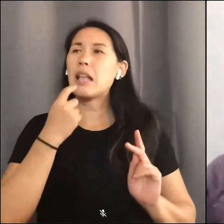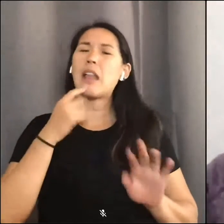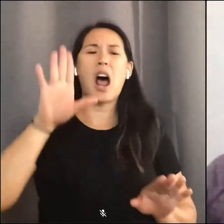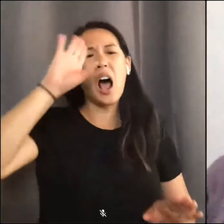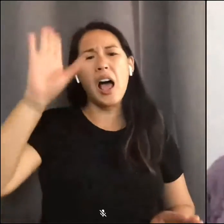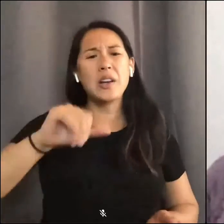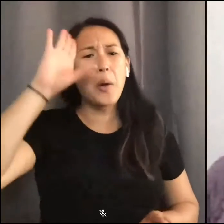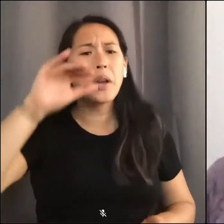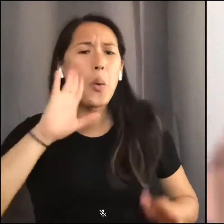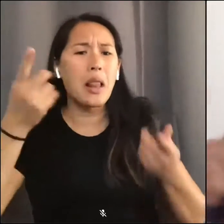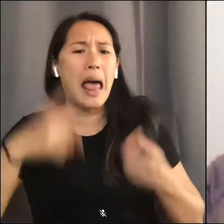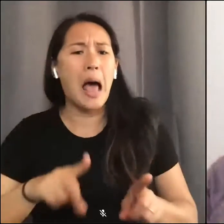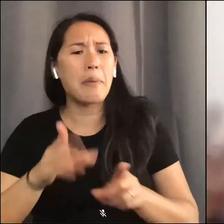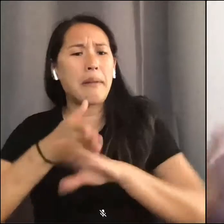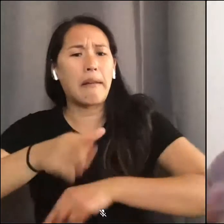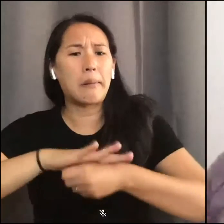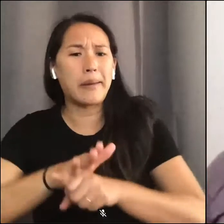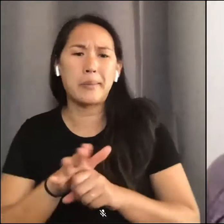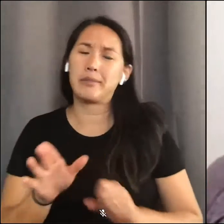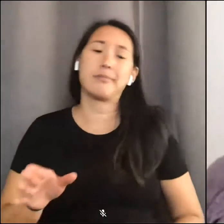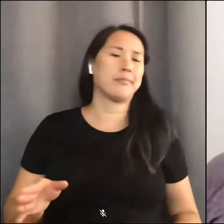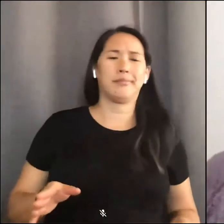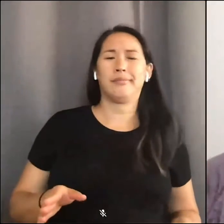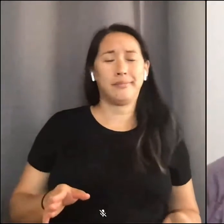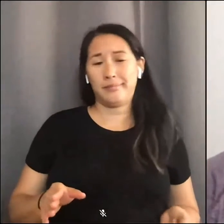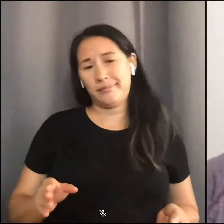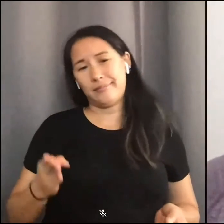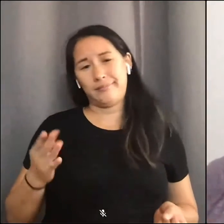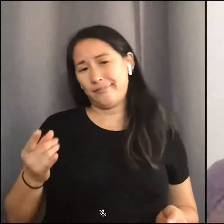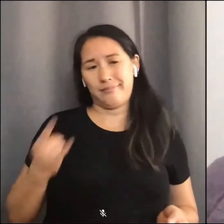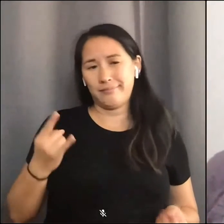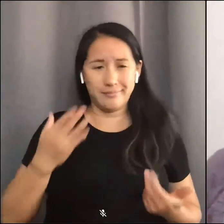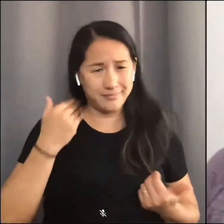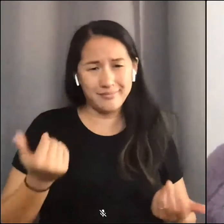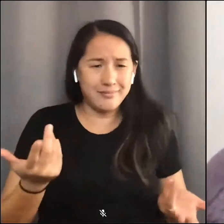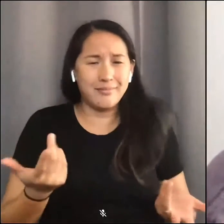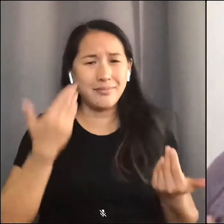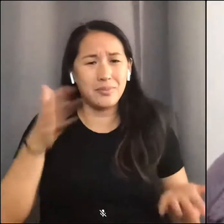yeah yeah yeah yeah they're full of it i guess for lack of a better word because we're all just